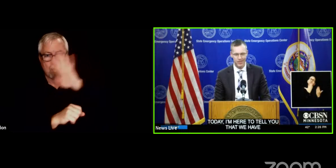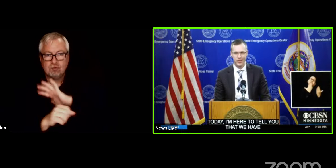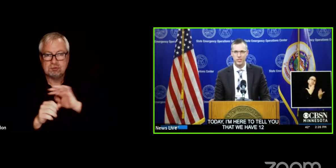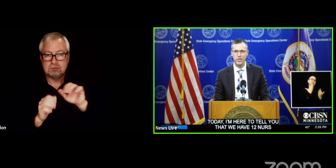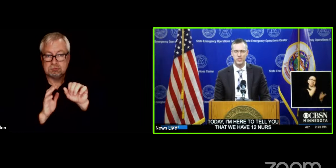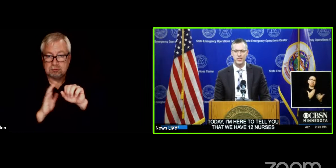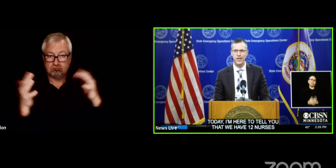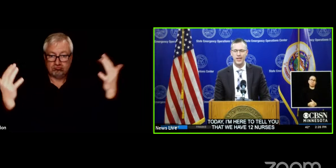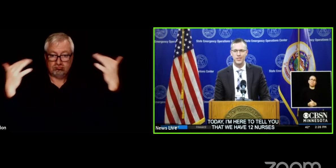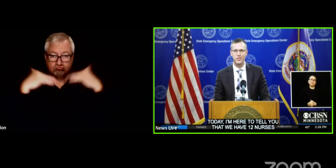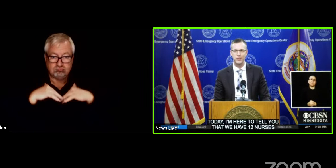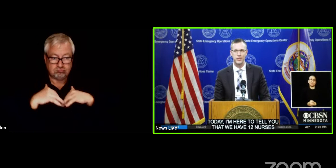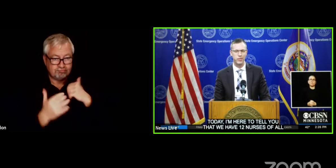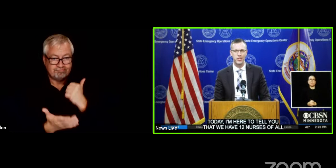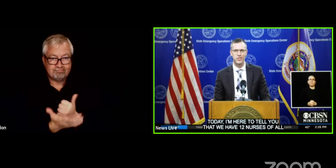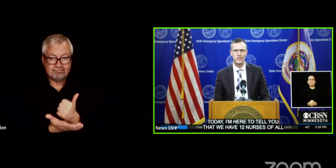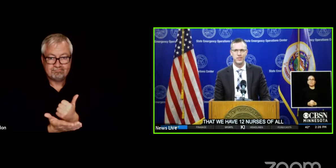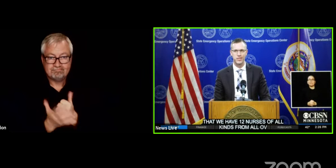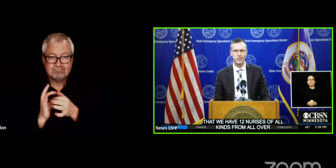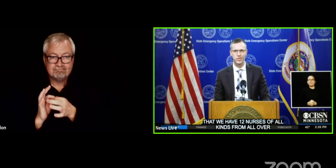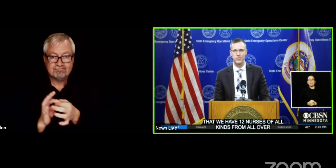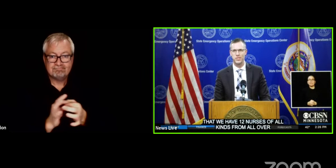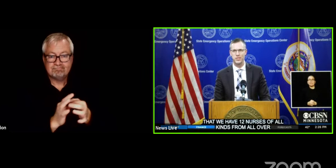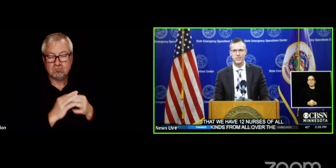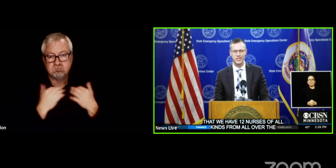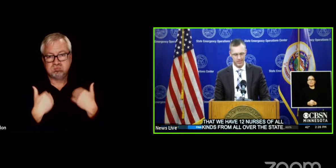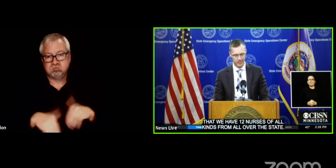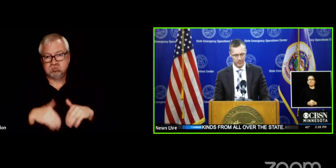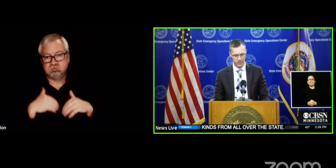THE GOOD SAMARITAN SOCIETY HAS 50 LOCATION, SKILLED NURSING FACILITIES AND ASSISTED LIVINGS